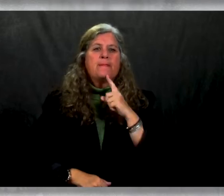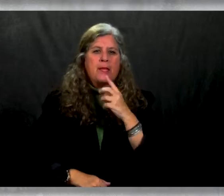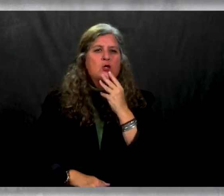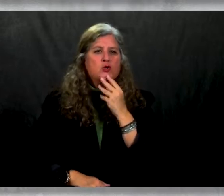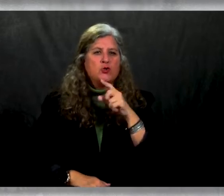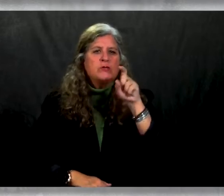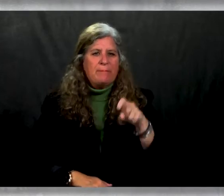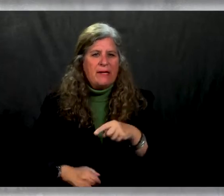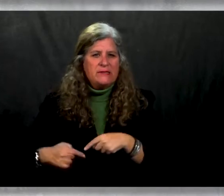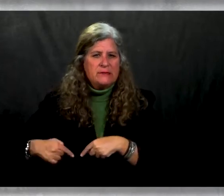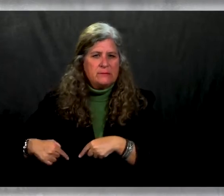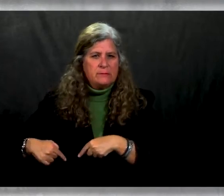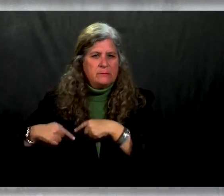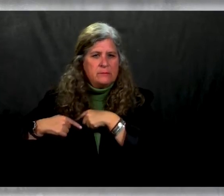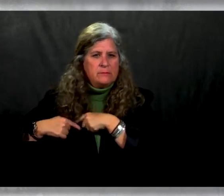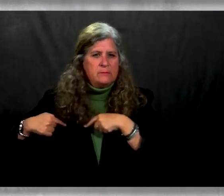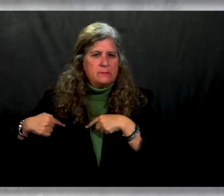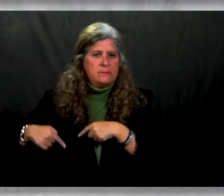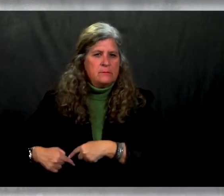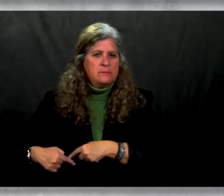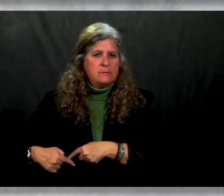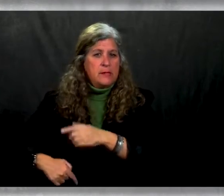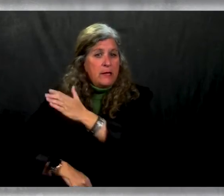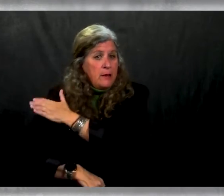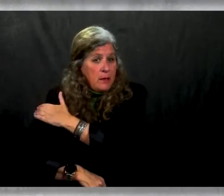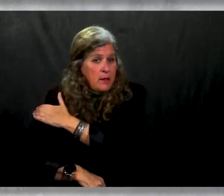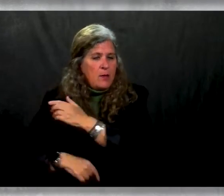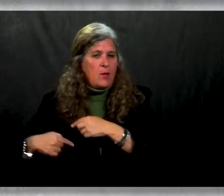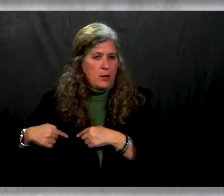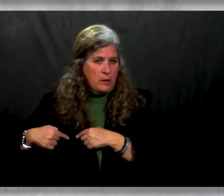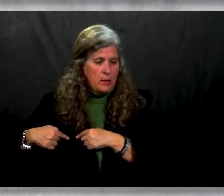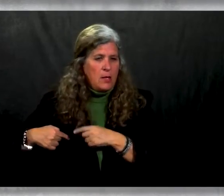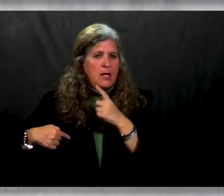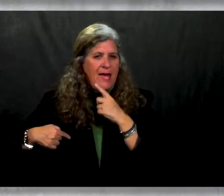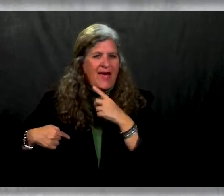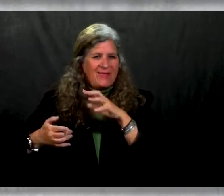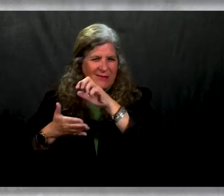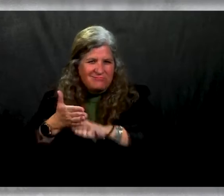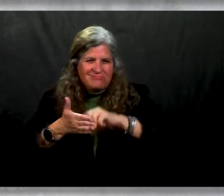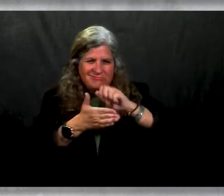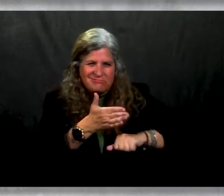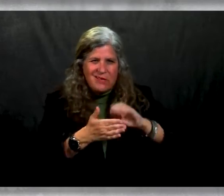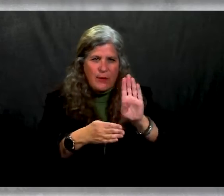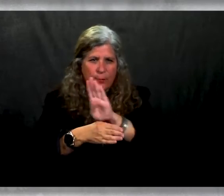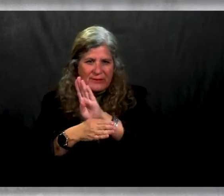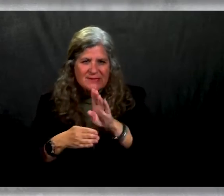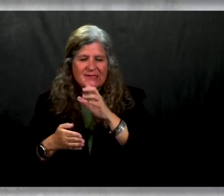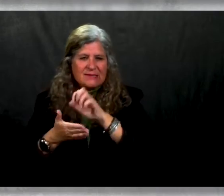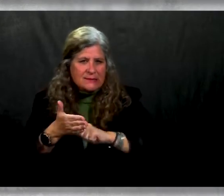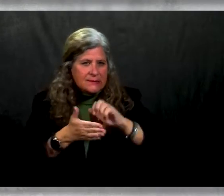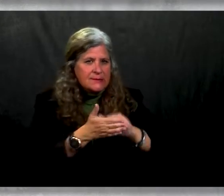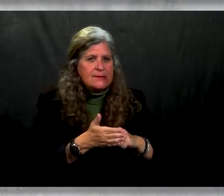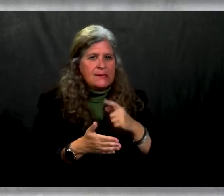as an armband or as a patch on their clothing, and they start to take away their businesses, their livelihoods and put them into the ghettos